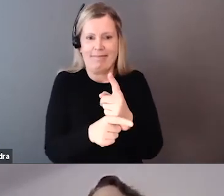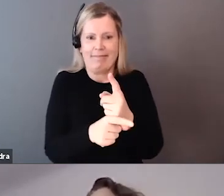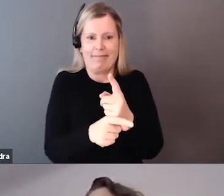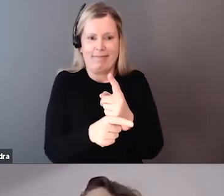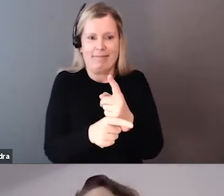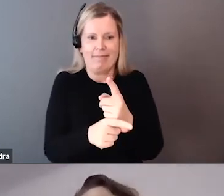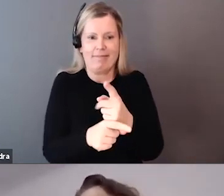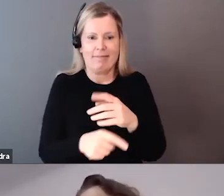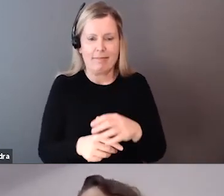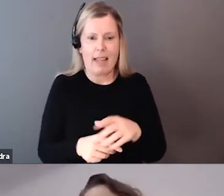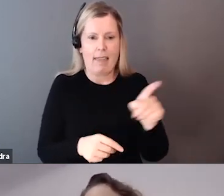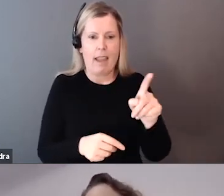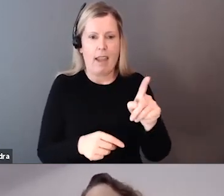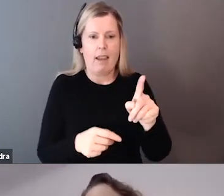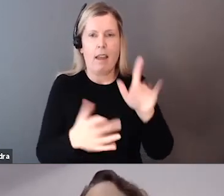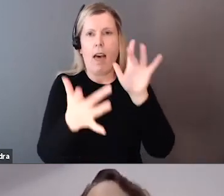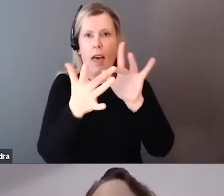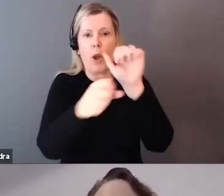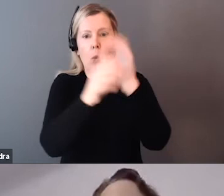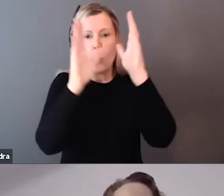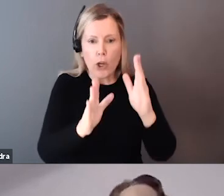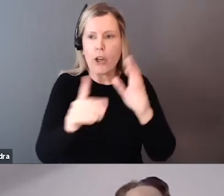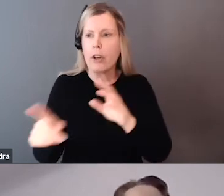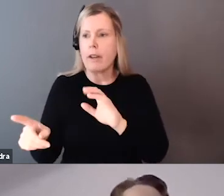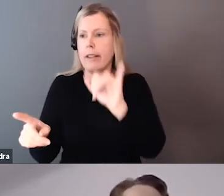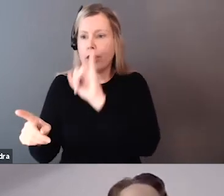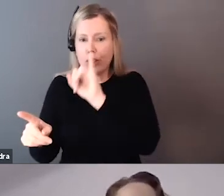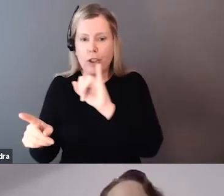insurers, the different workplace partners like co-workers and managers, as well as union